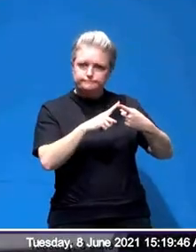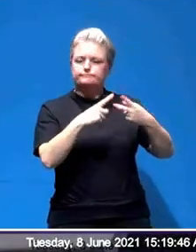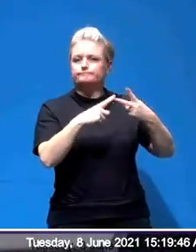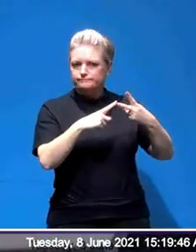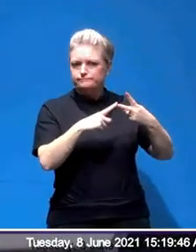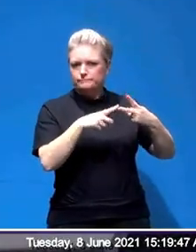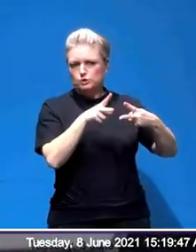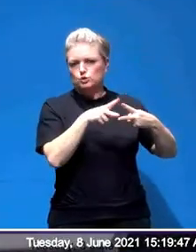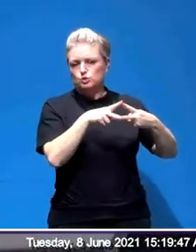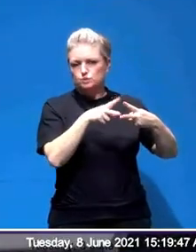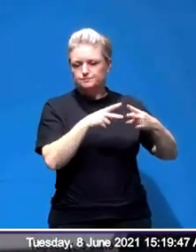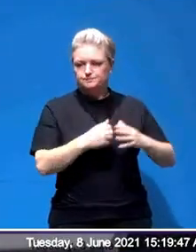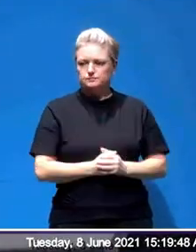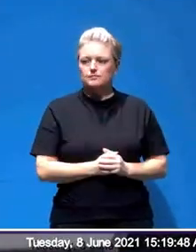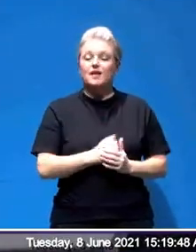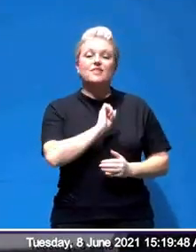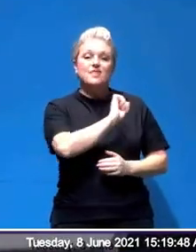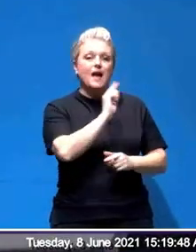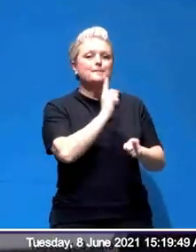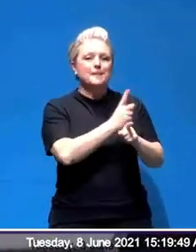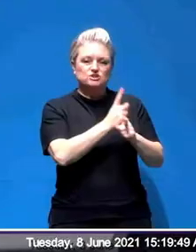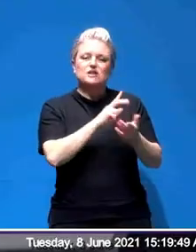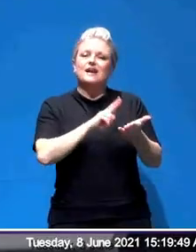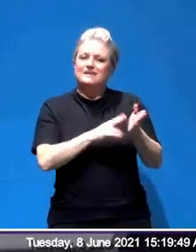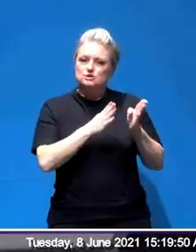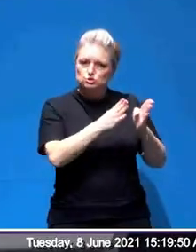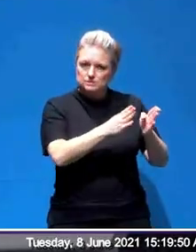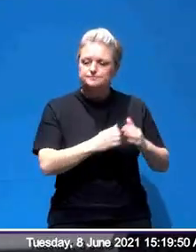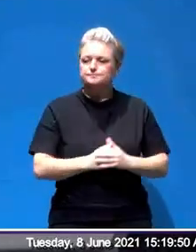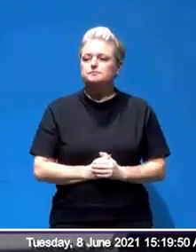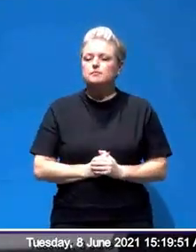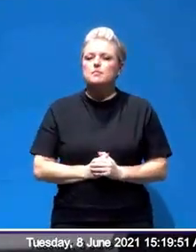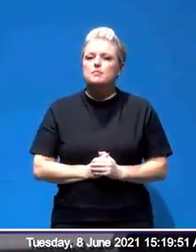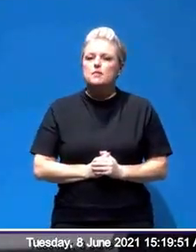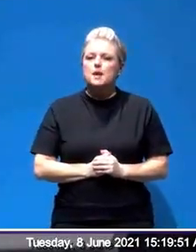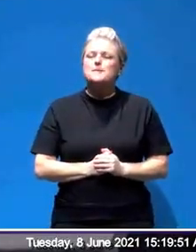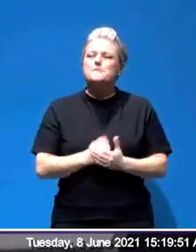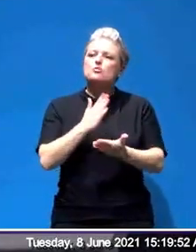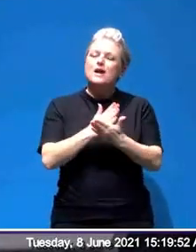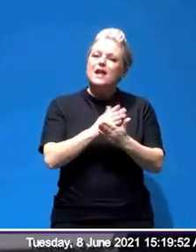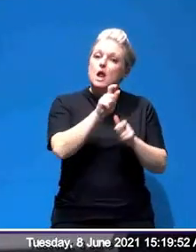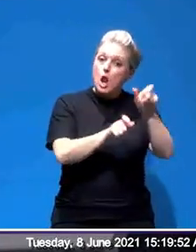mentioned N Street, and it was more compatibility around the clients living there.